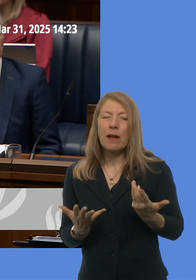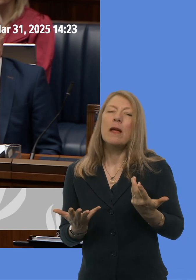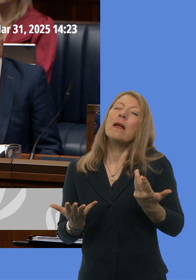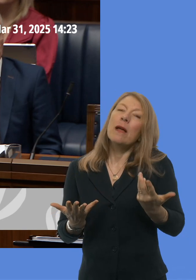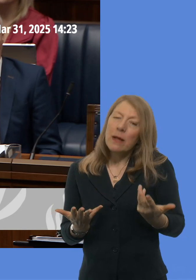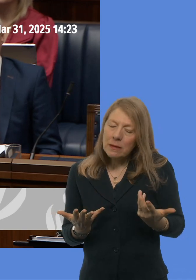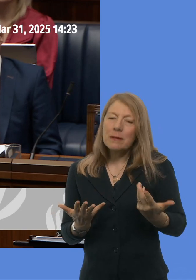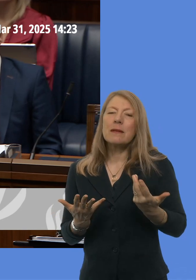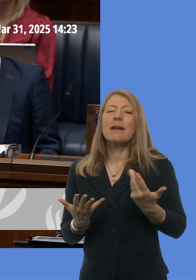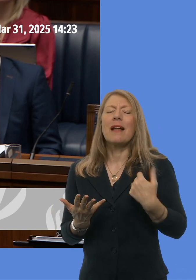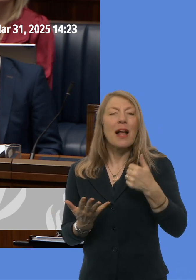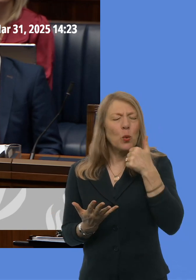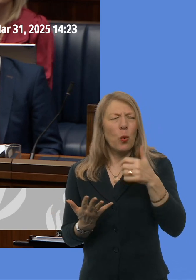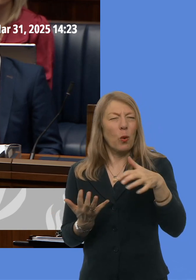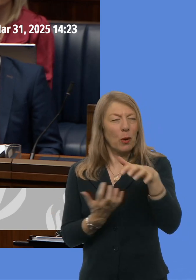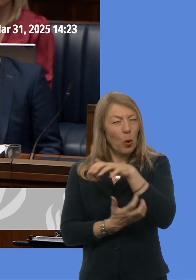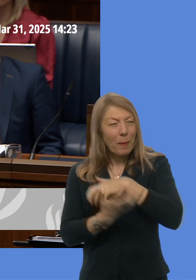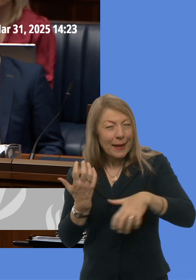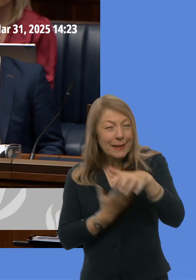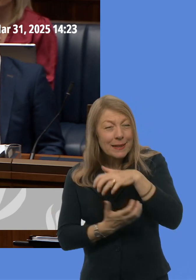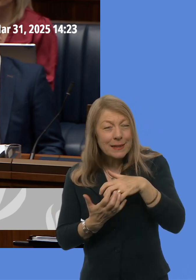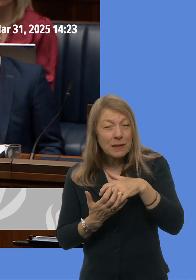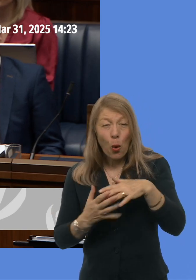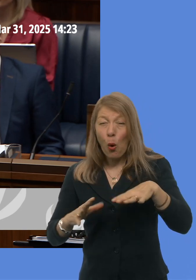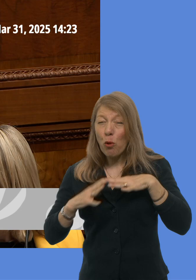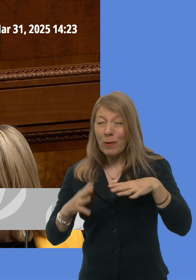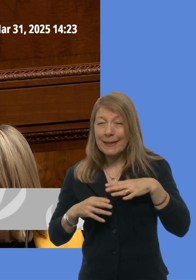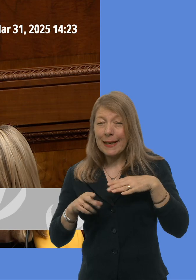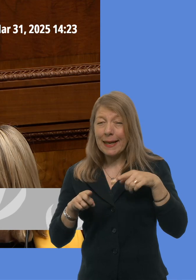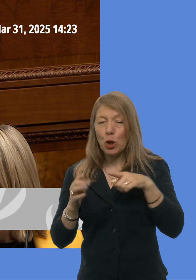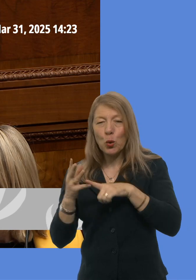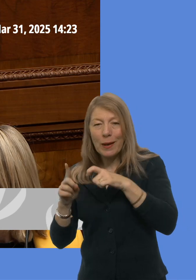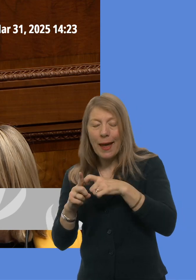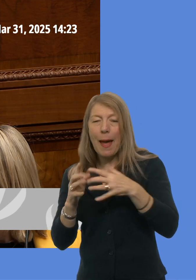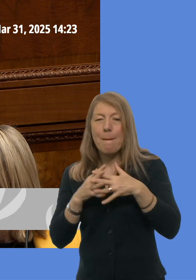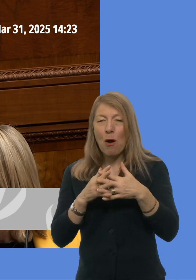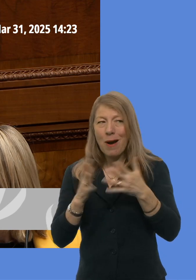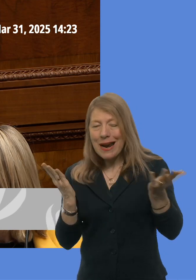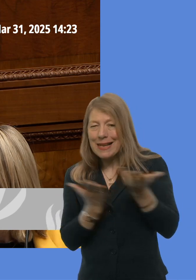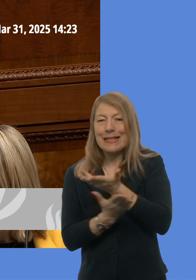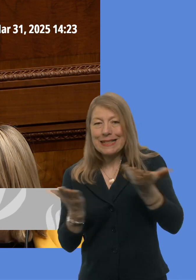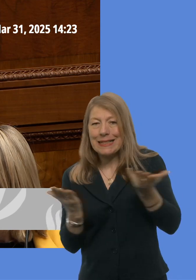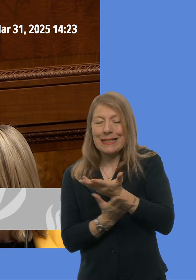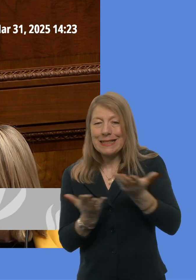amount of work done at UK-to-US level to try to secure exemptions, particularly for the UK.